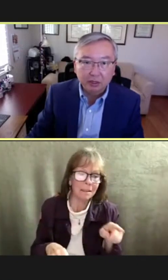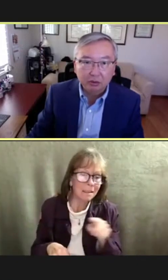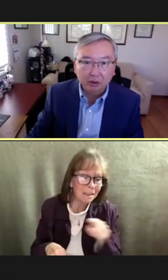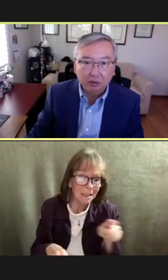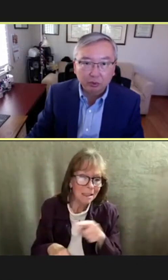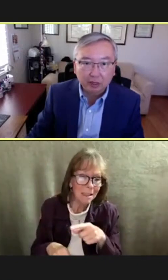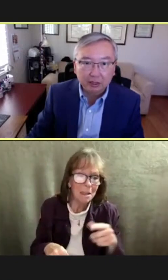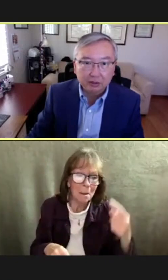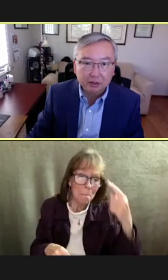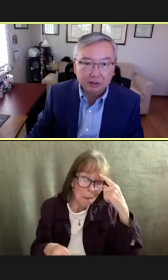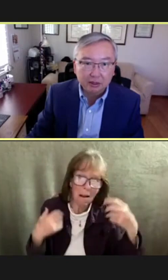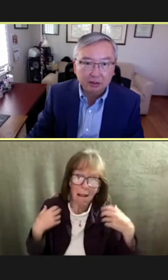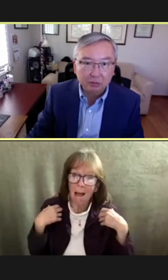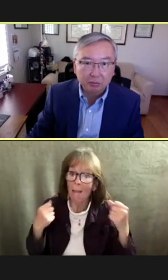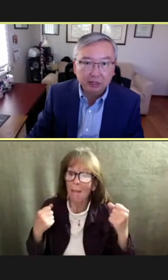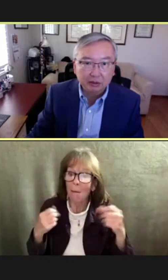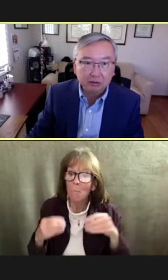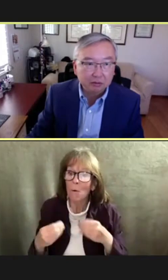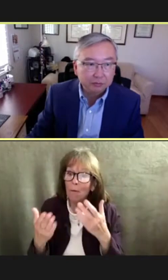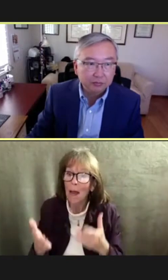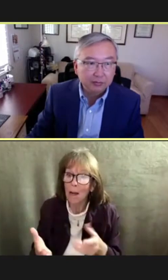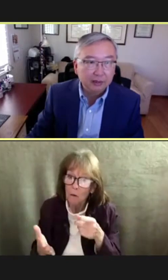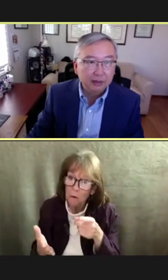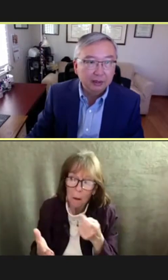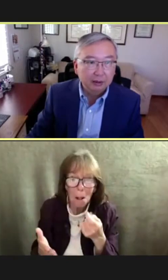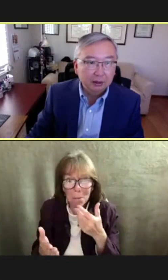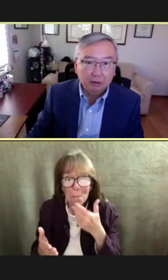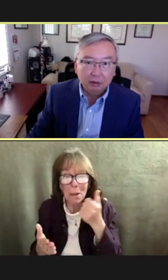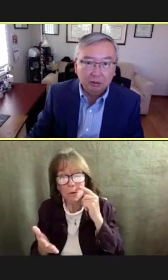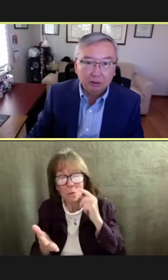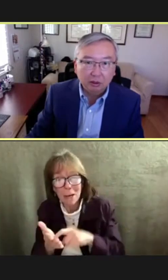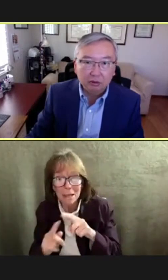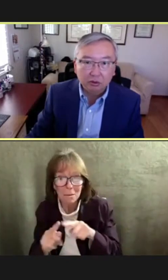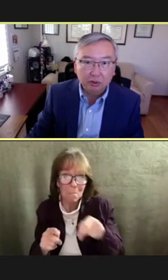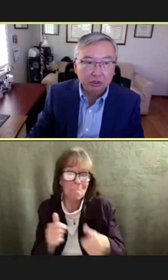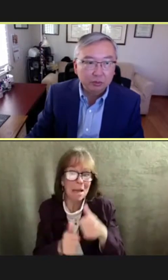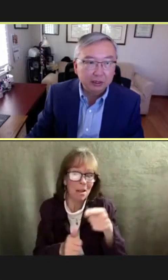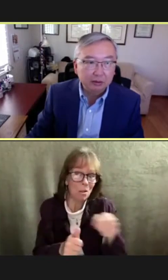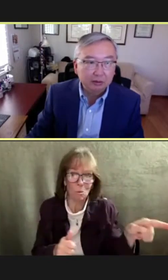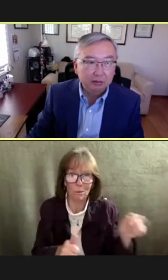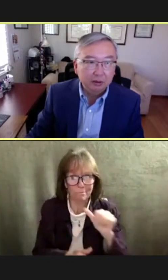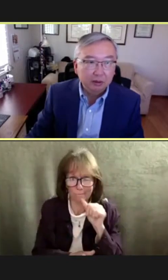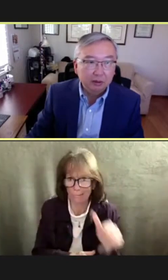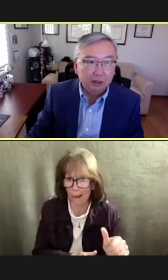Mental help providers, still a little bit better, not too much better.